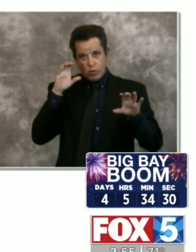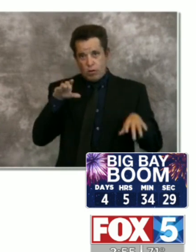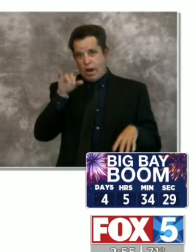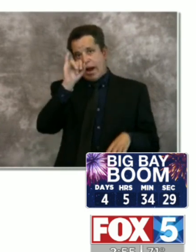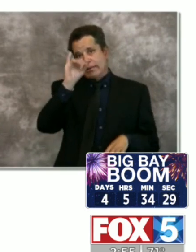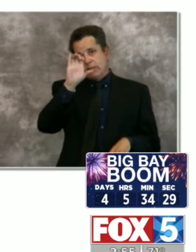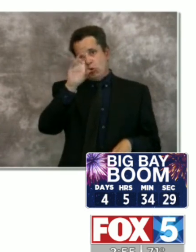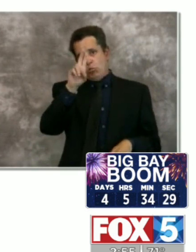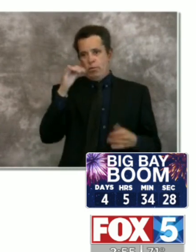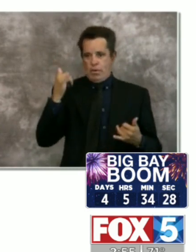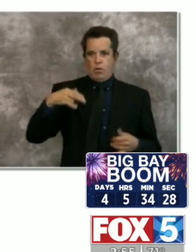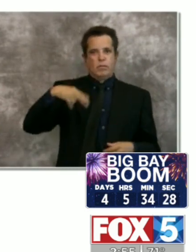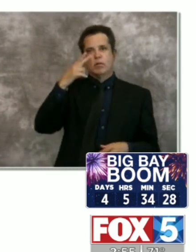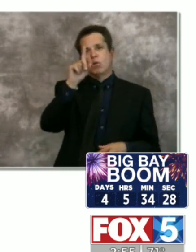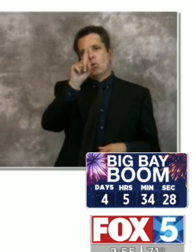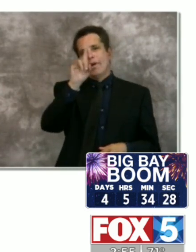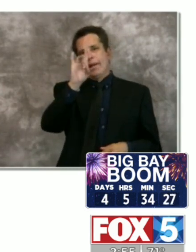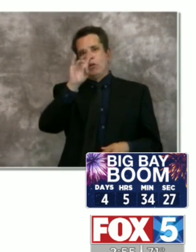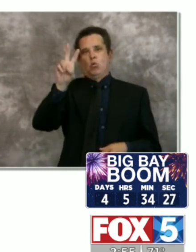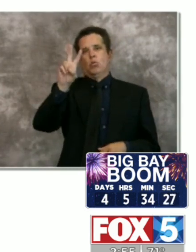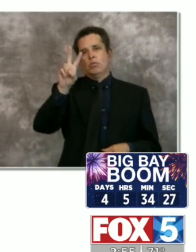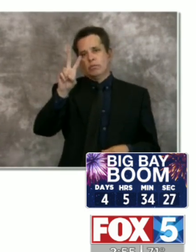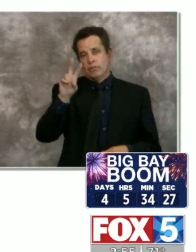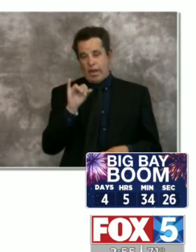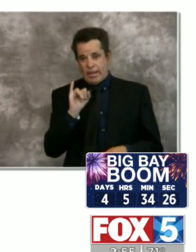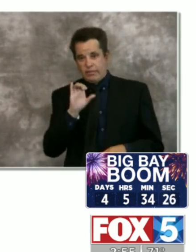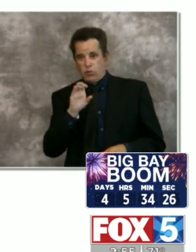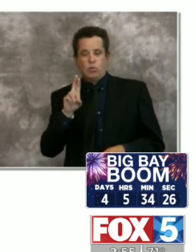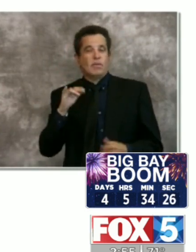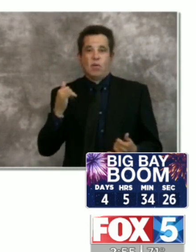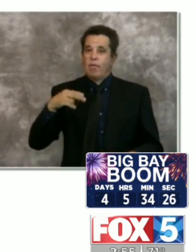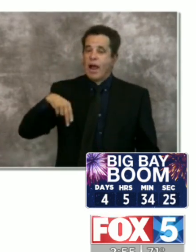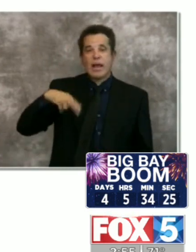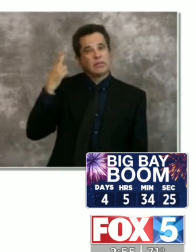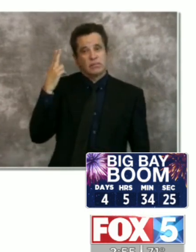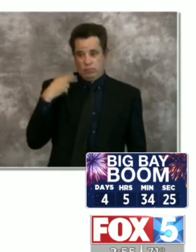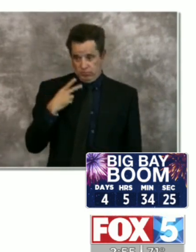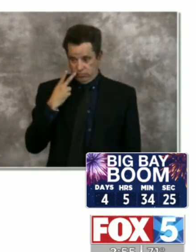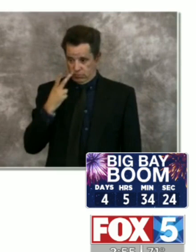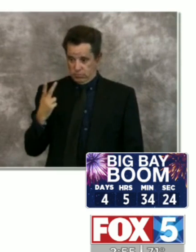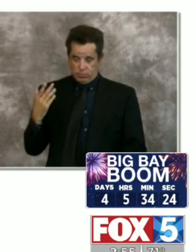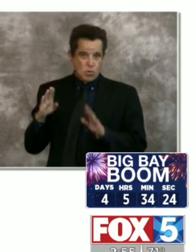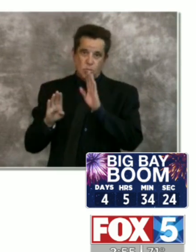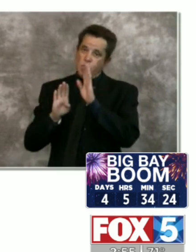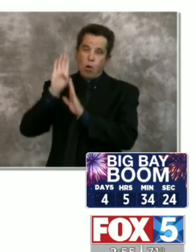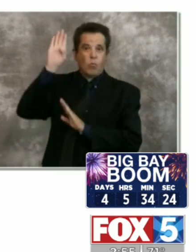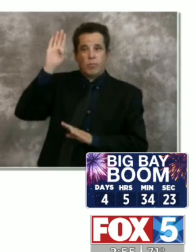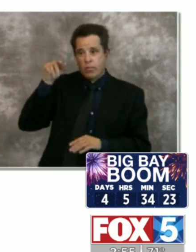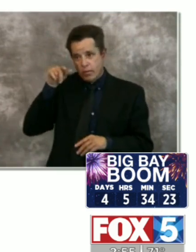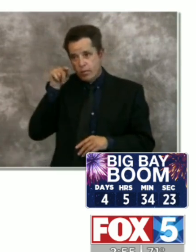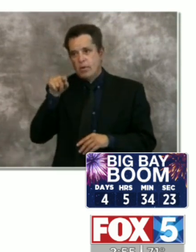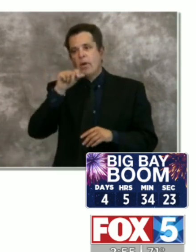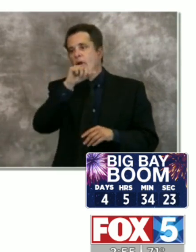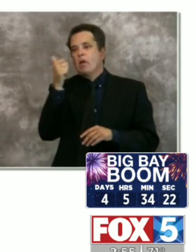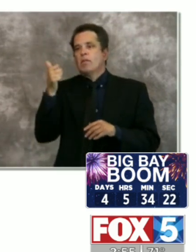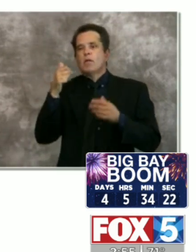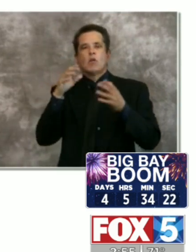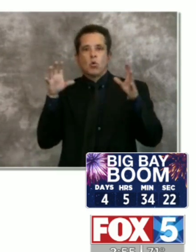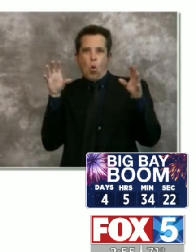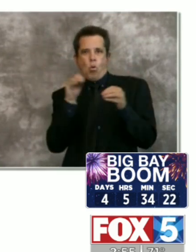PATIENTS WE'VE SEEN THROUGHOUT THE DURATION OF OUR COVID PANDEMIC OR COVID RELATED I USE THAT UP TO ONE E 2. WHICH